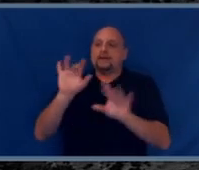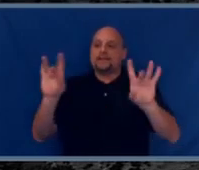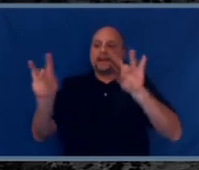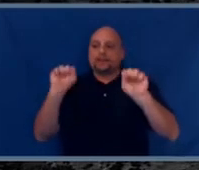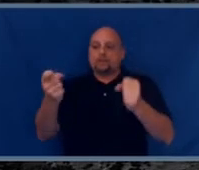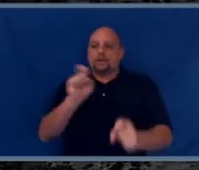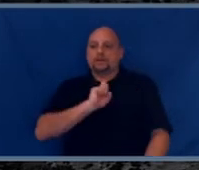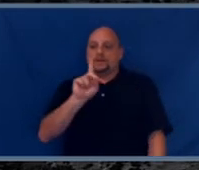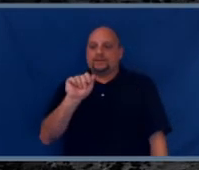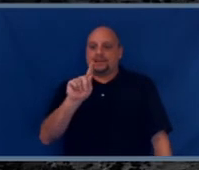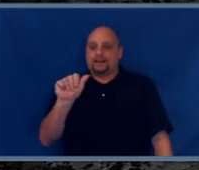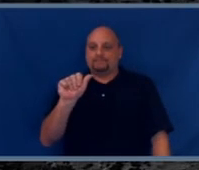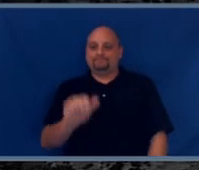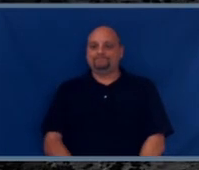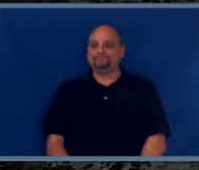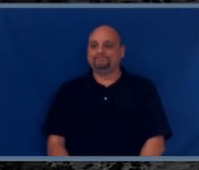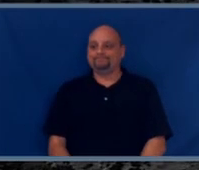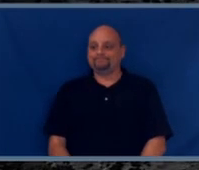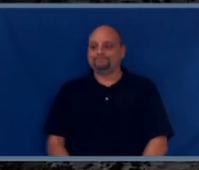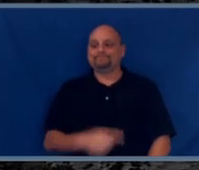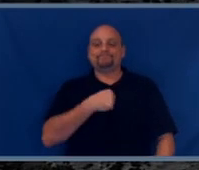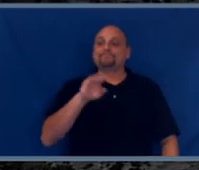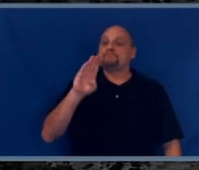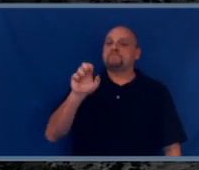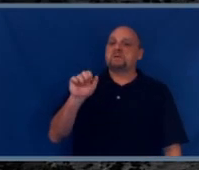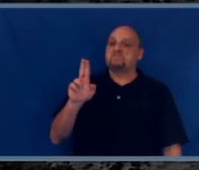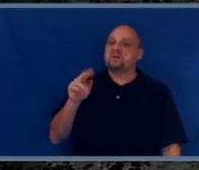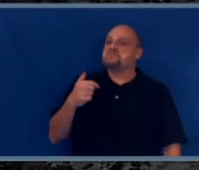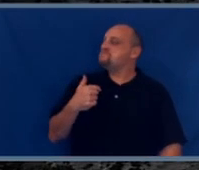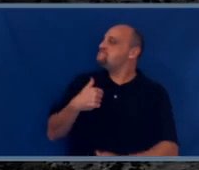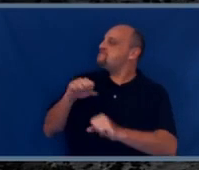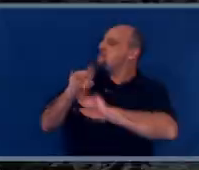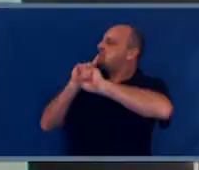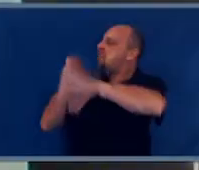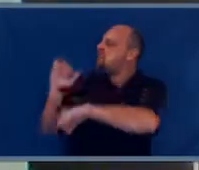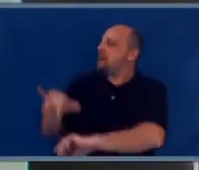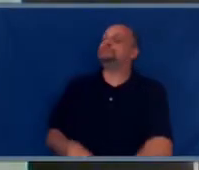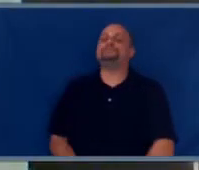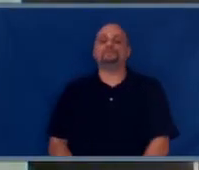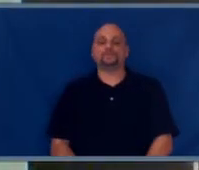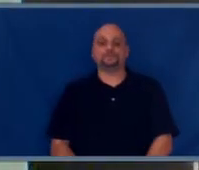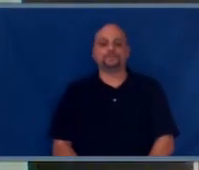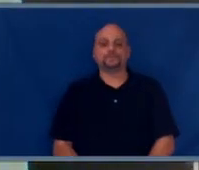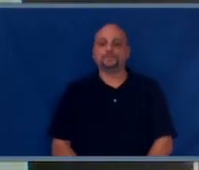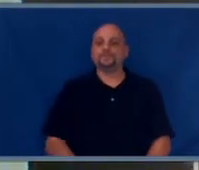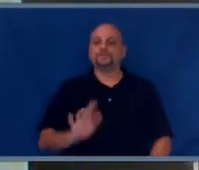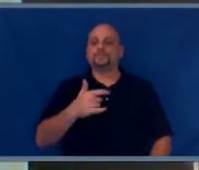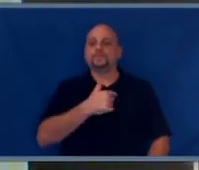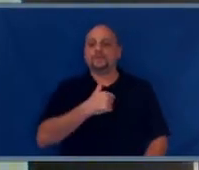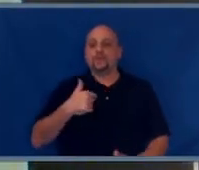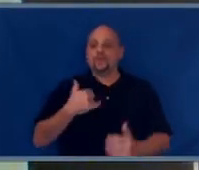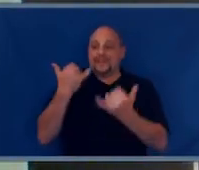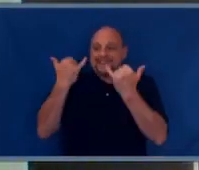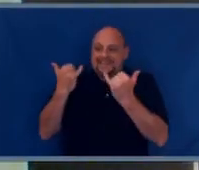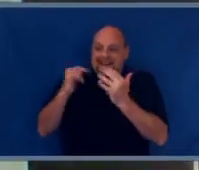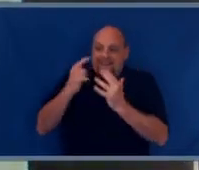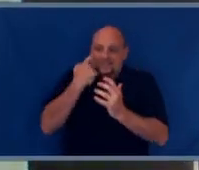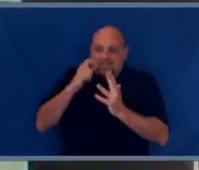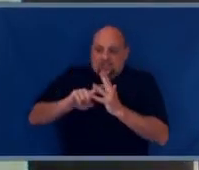CAN WE HAVE THAT IT HAS A GOOD SAMPLE. WE ARE JUST GETTING OR TOM